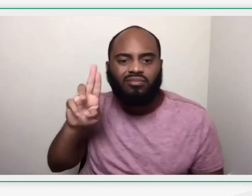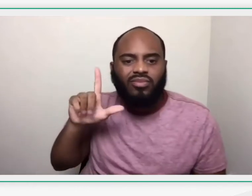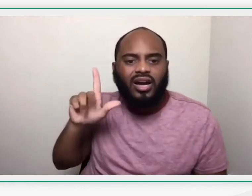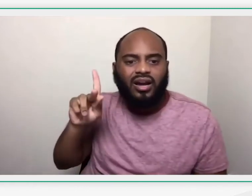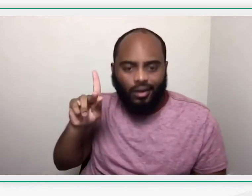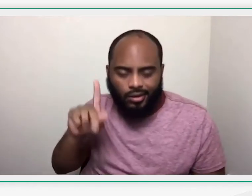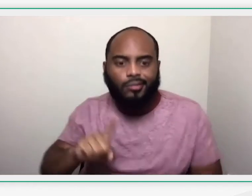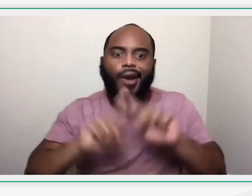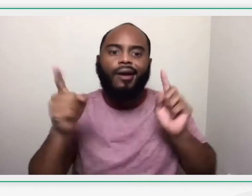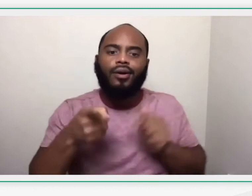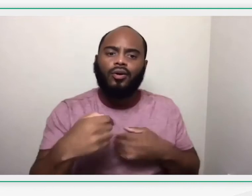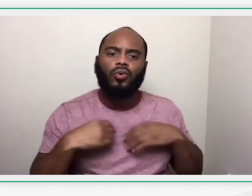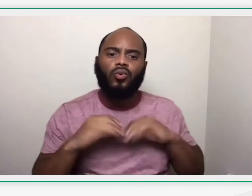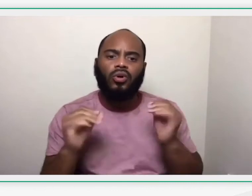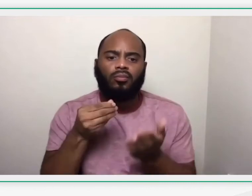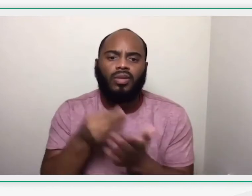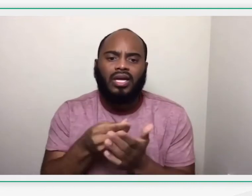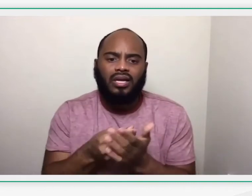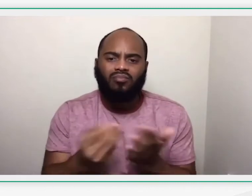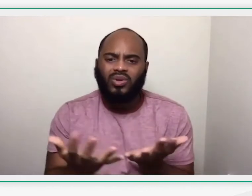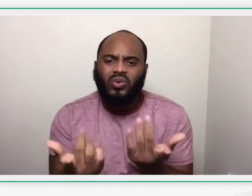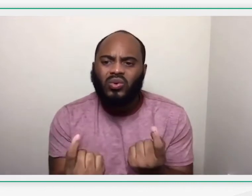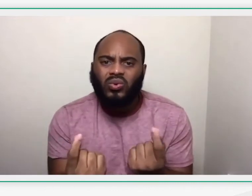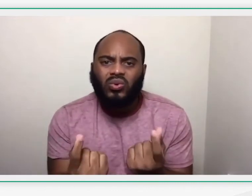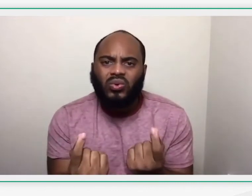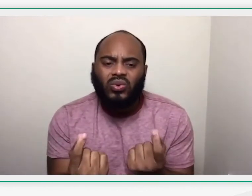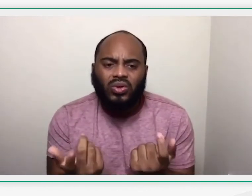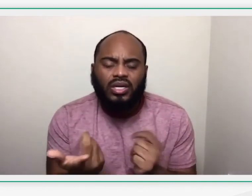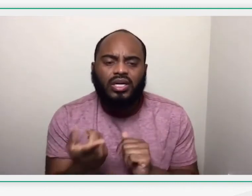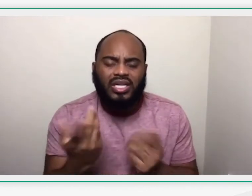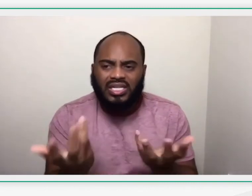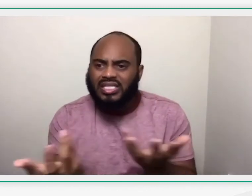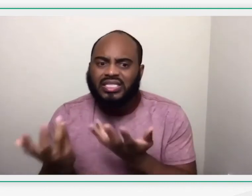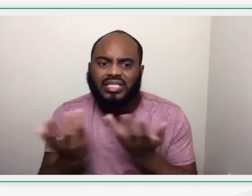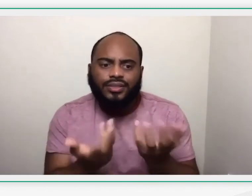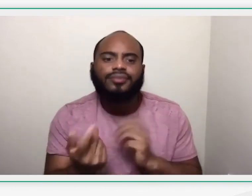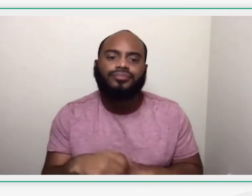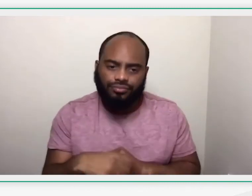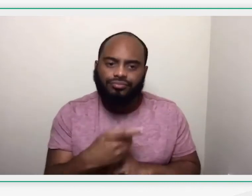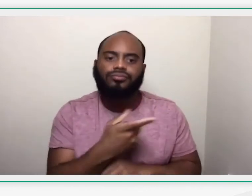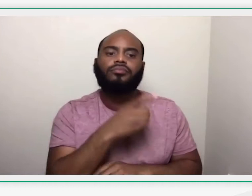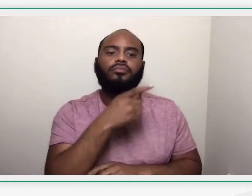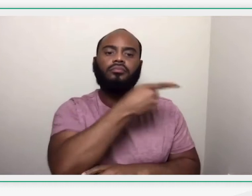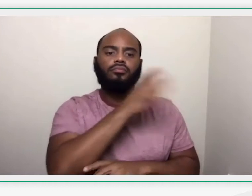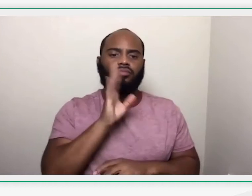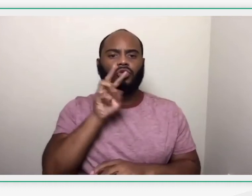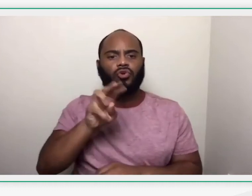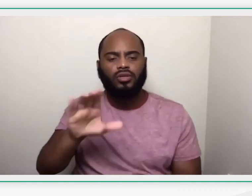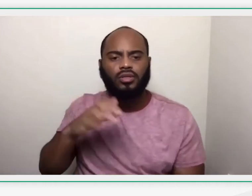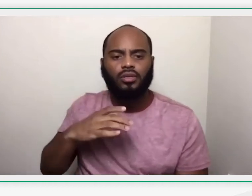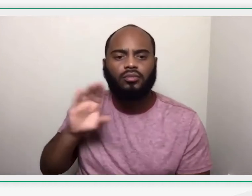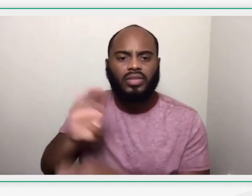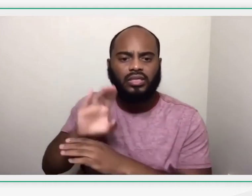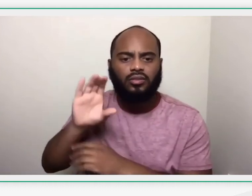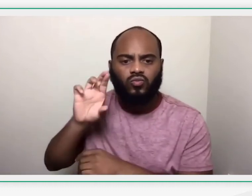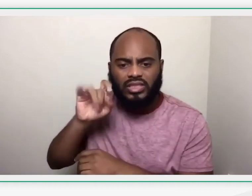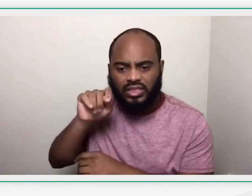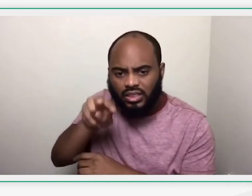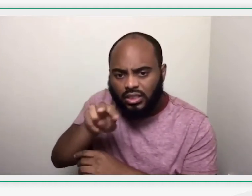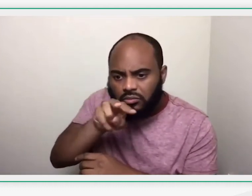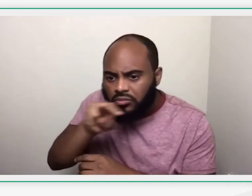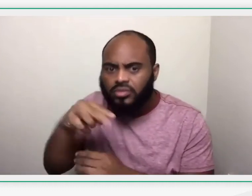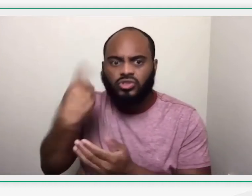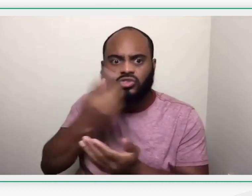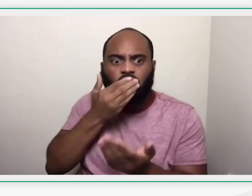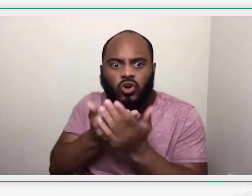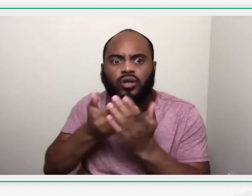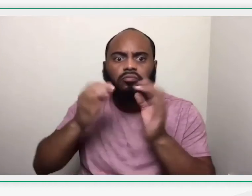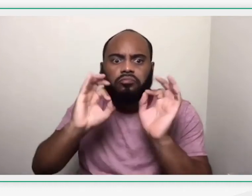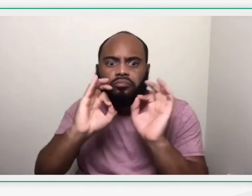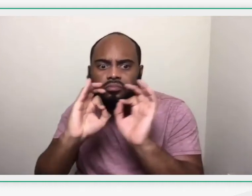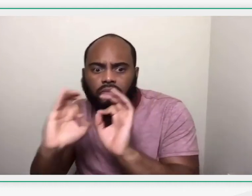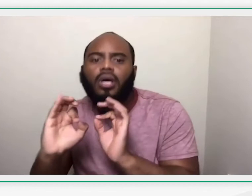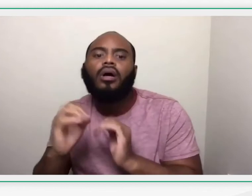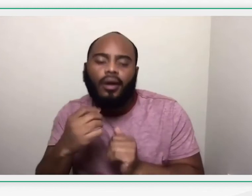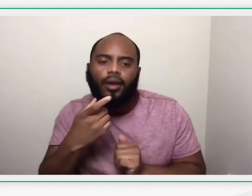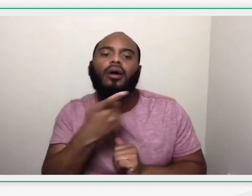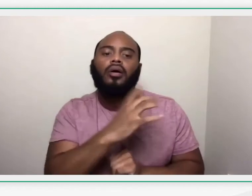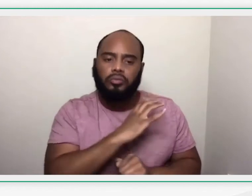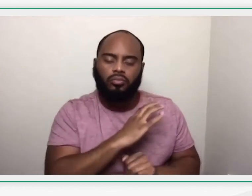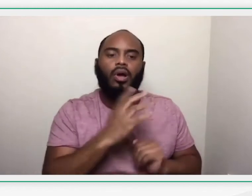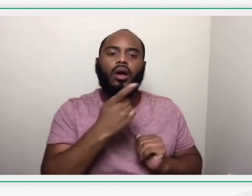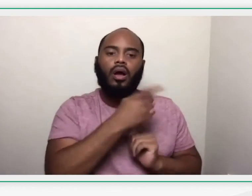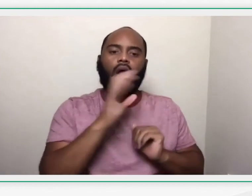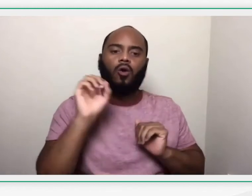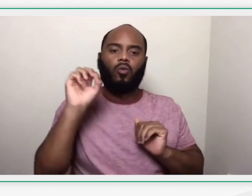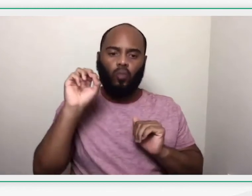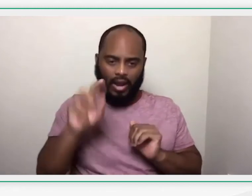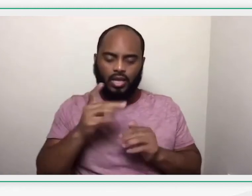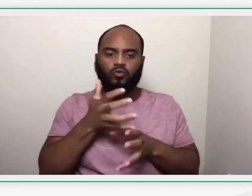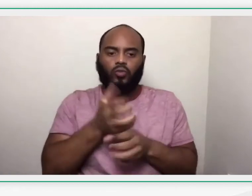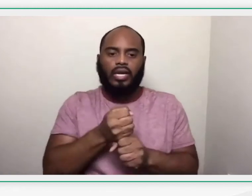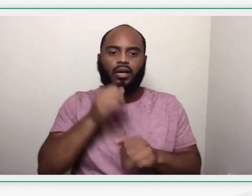So, you receive these items in bulk, but you have no money to pay for them. Then, that's the case where you can obtain a business credit loan, so long as your business credit looks good and reflects positive ratings.